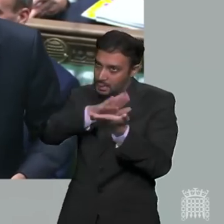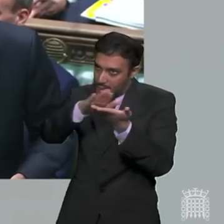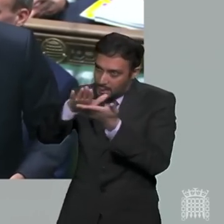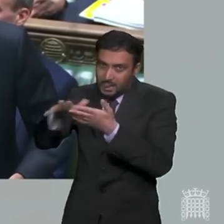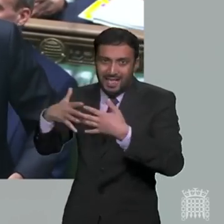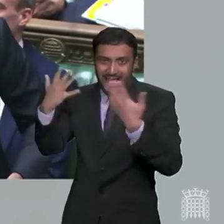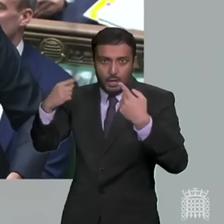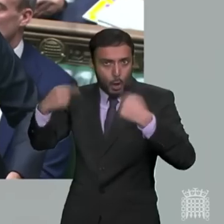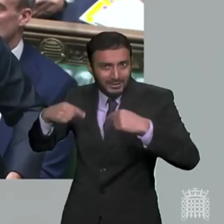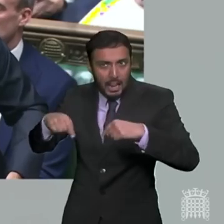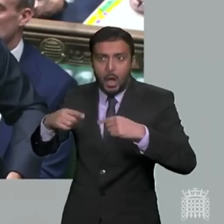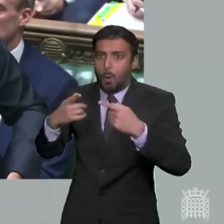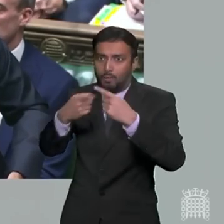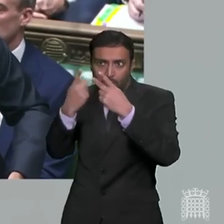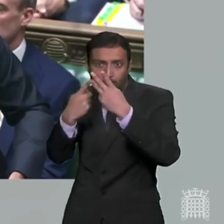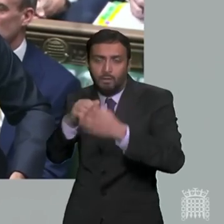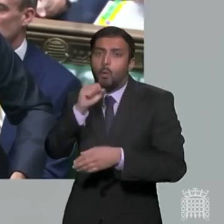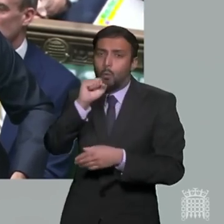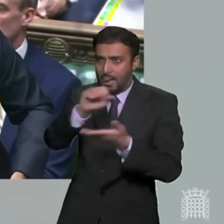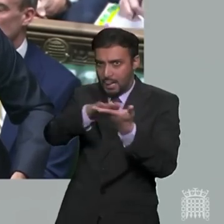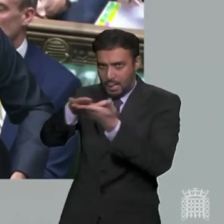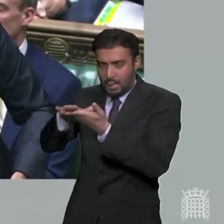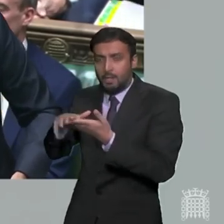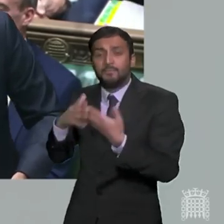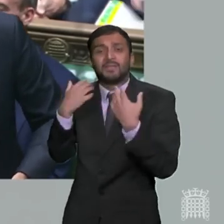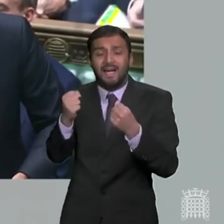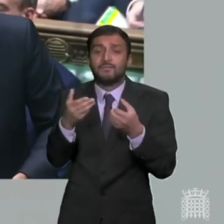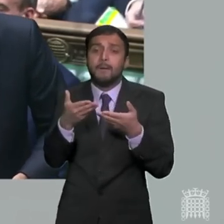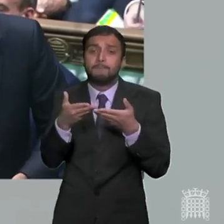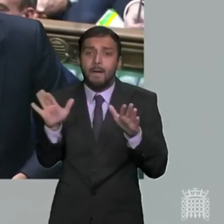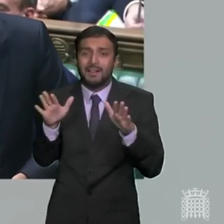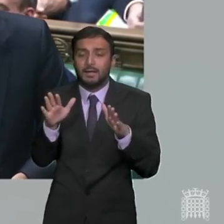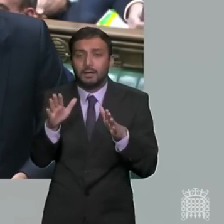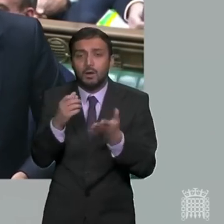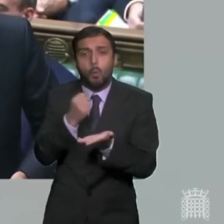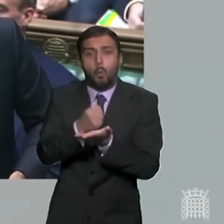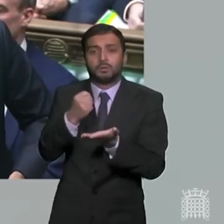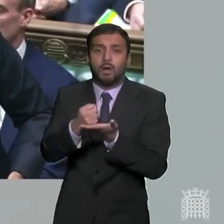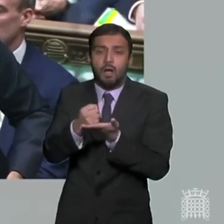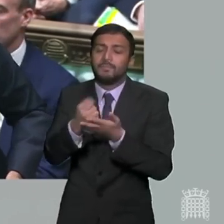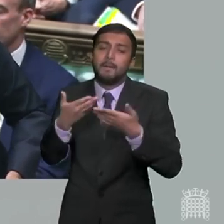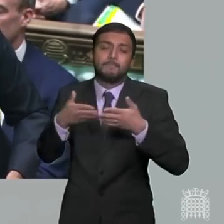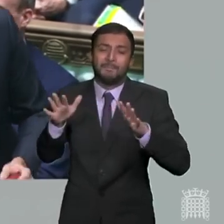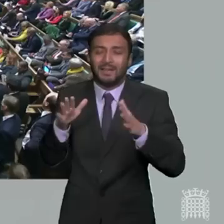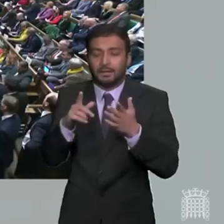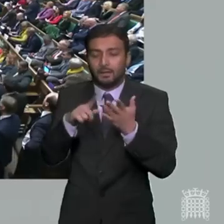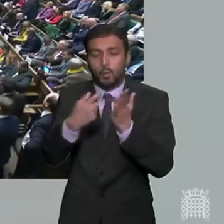The Public Order Bill will give them the powers they need. I look forward to seeing the support that the Bill receives from every part of this House.